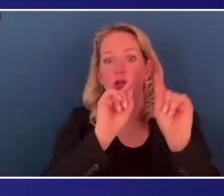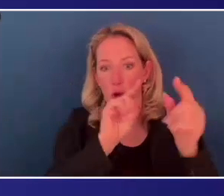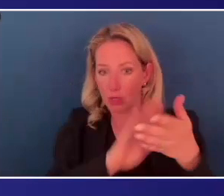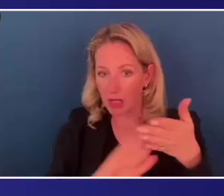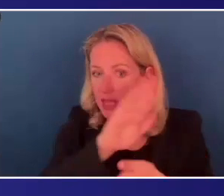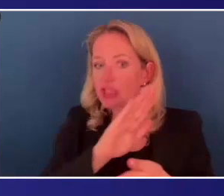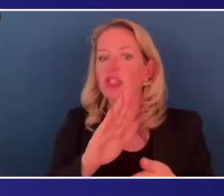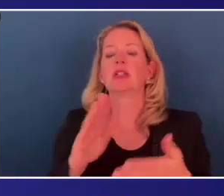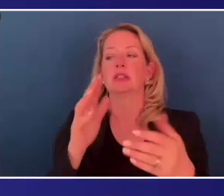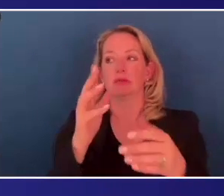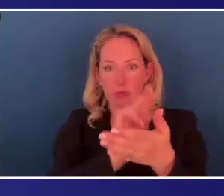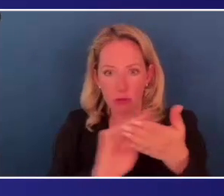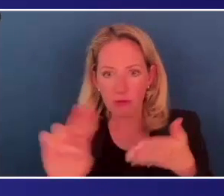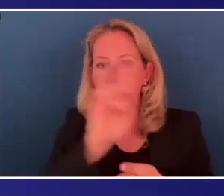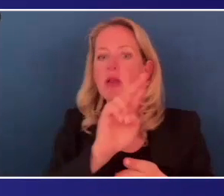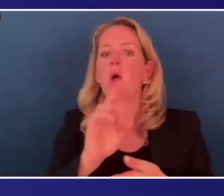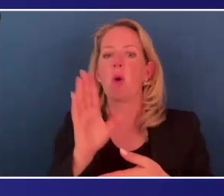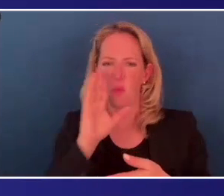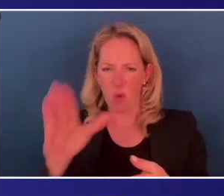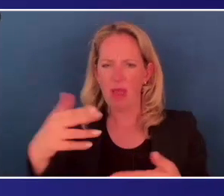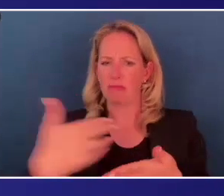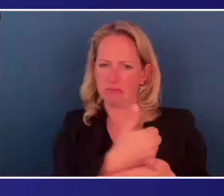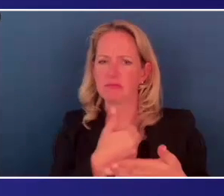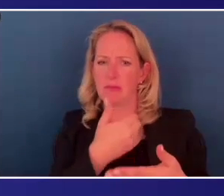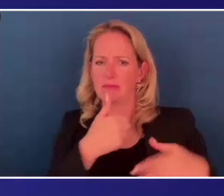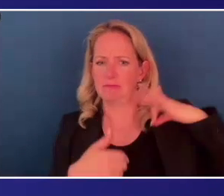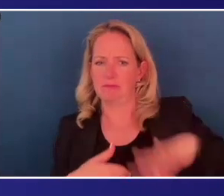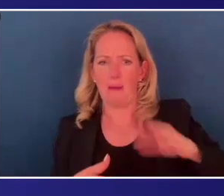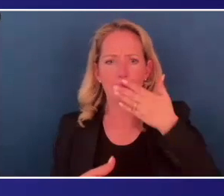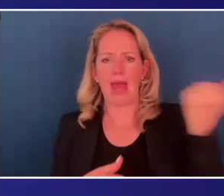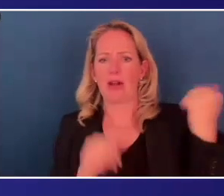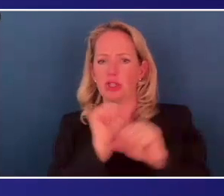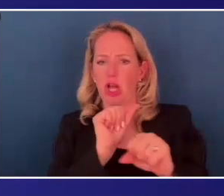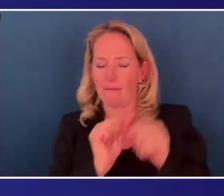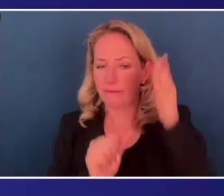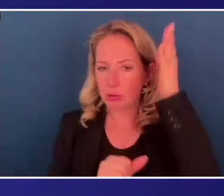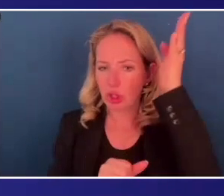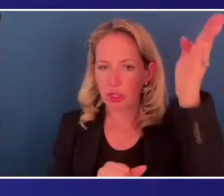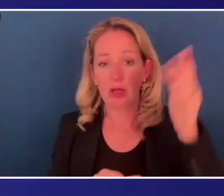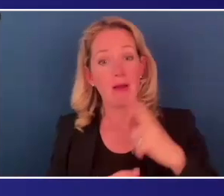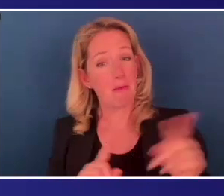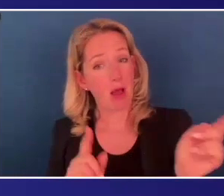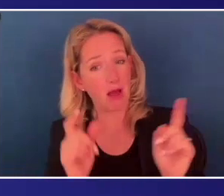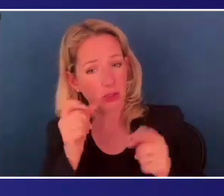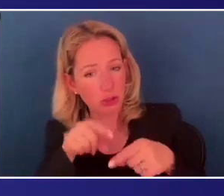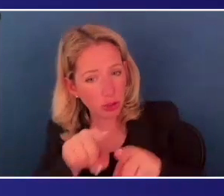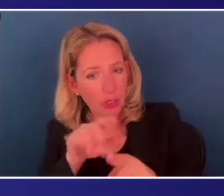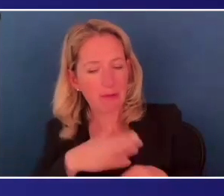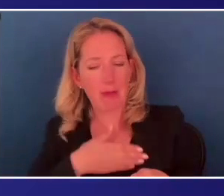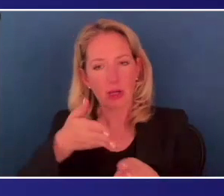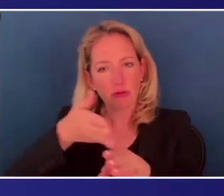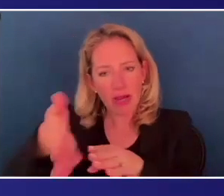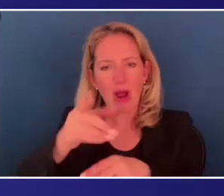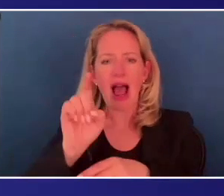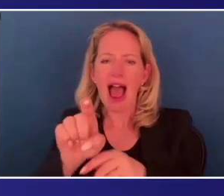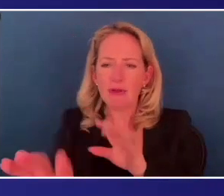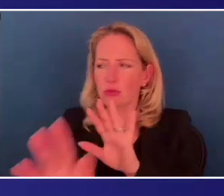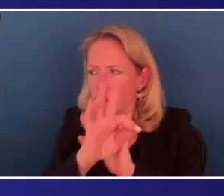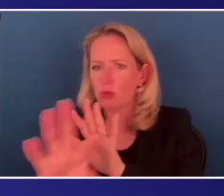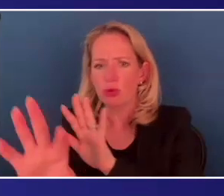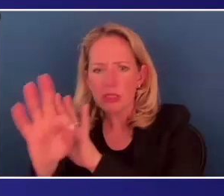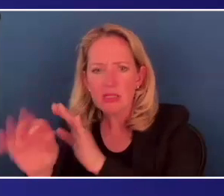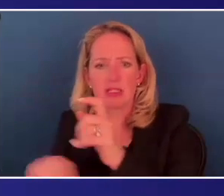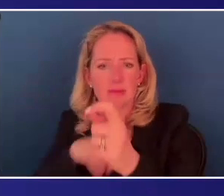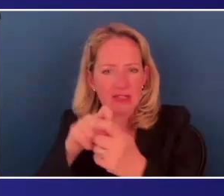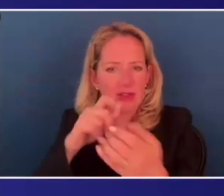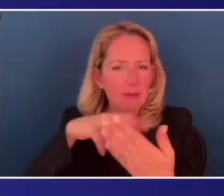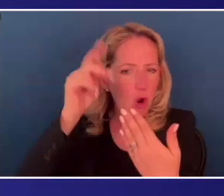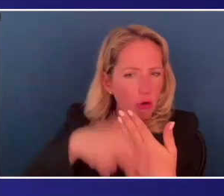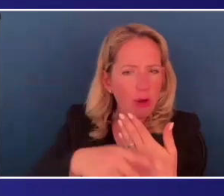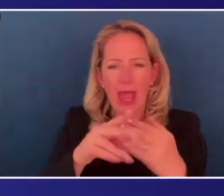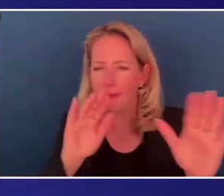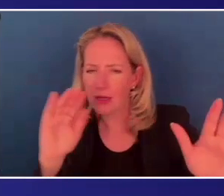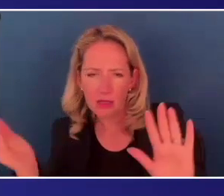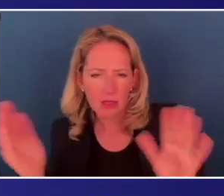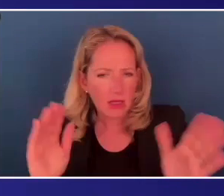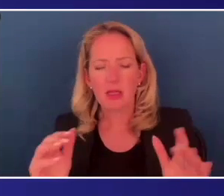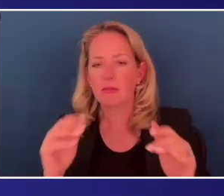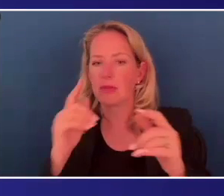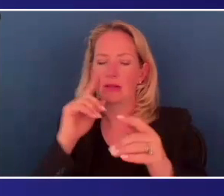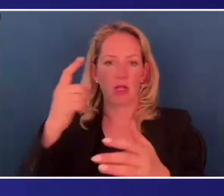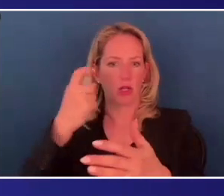However, even in my pursuit of education, my career building, I've had to make sacrifices and choose specific programs and opportunities over others due to the high cost of education.